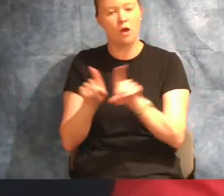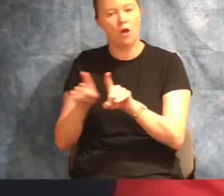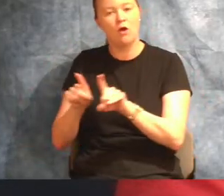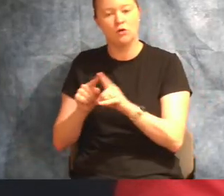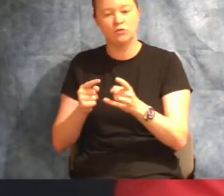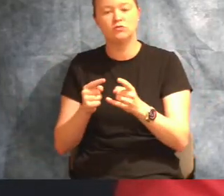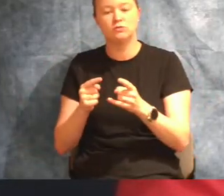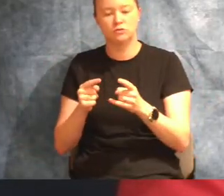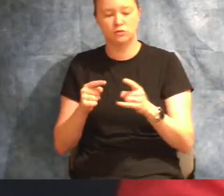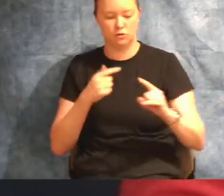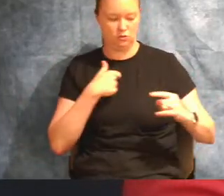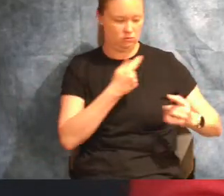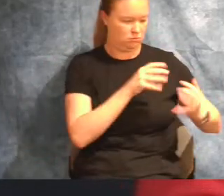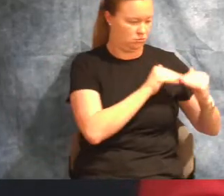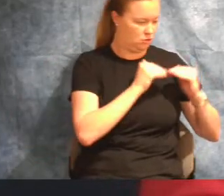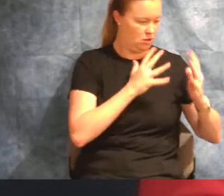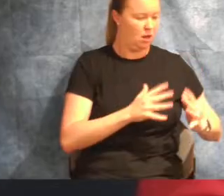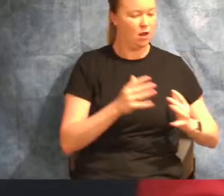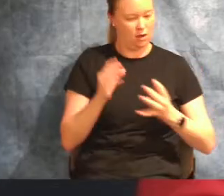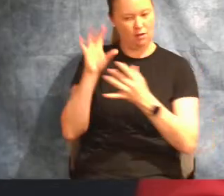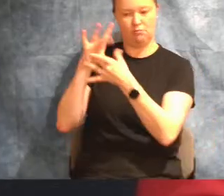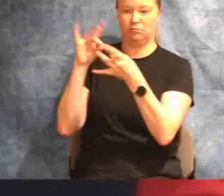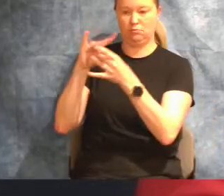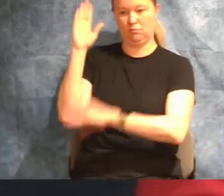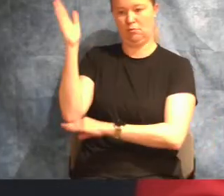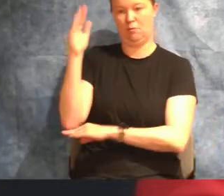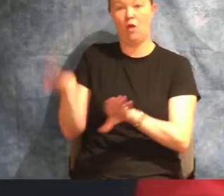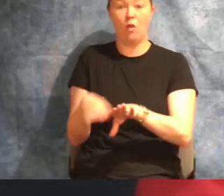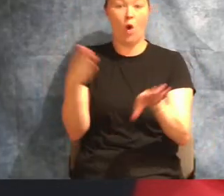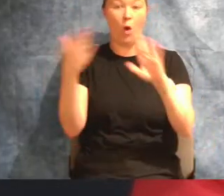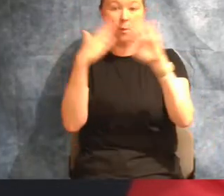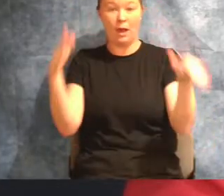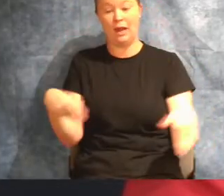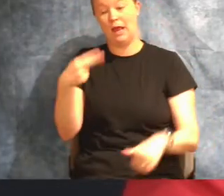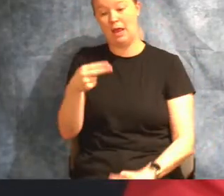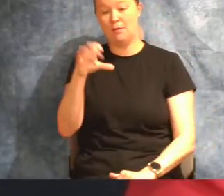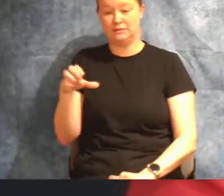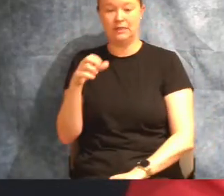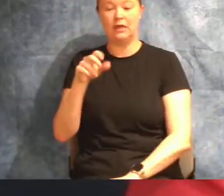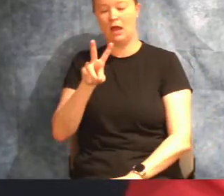my colleagues. I delivered remarks at the open house of the Hamilton County Veterans Services